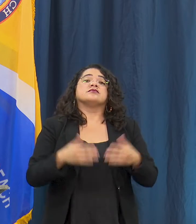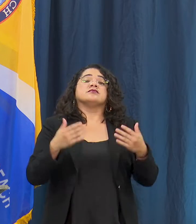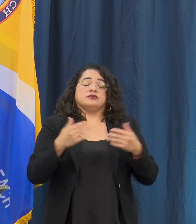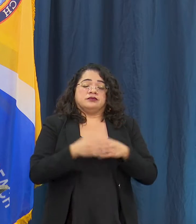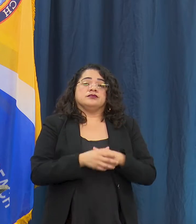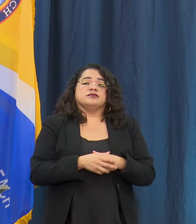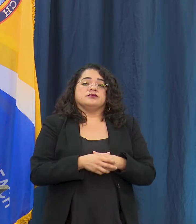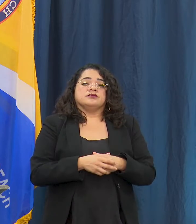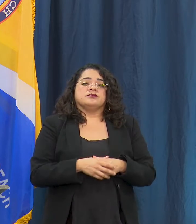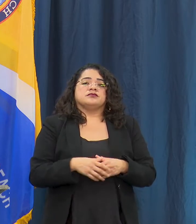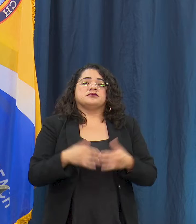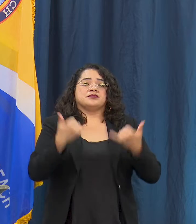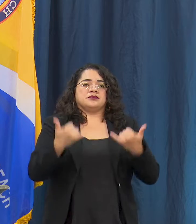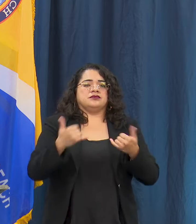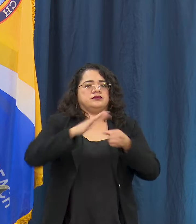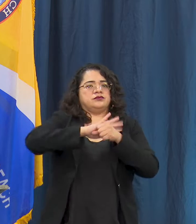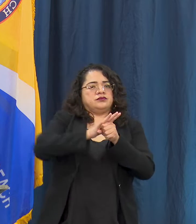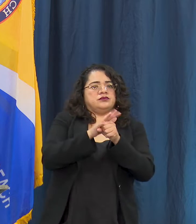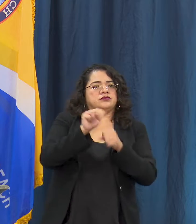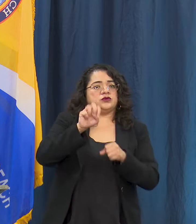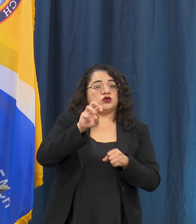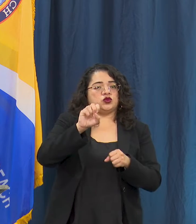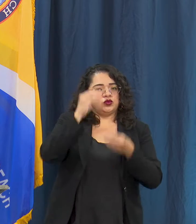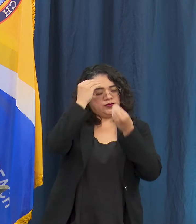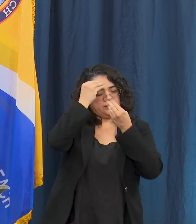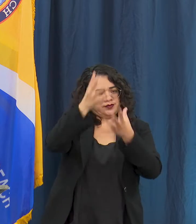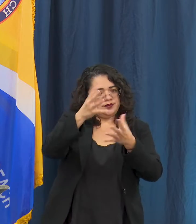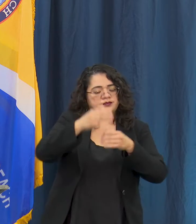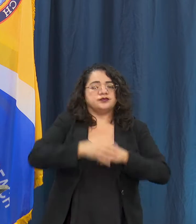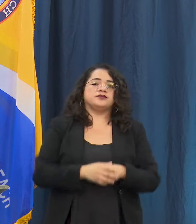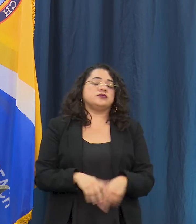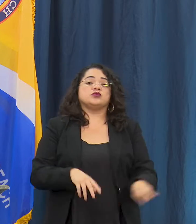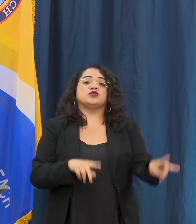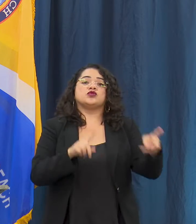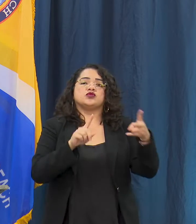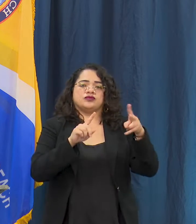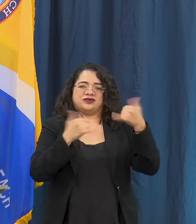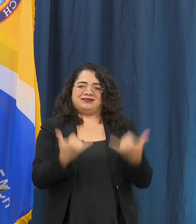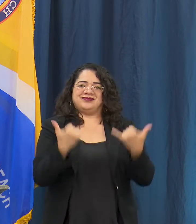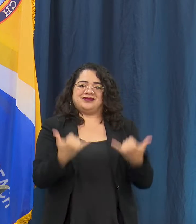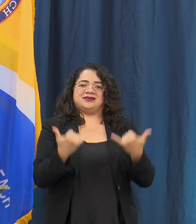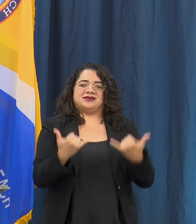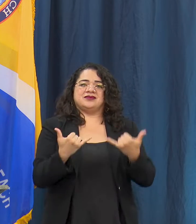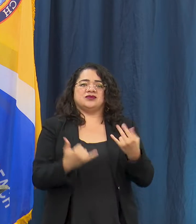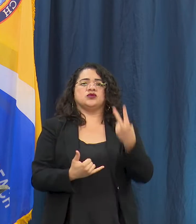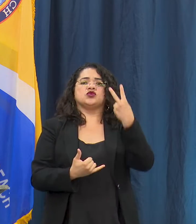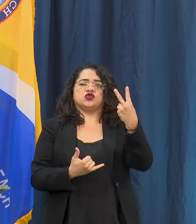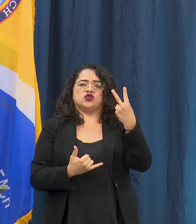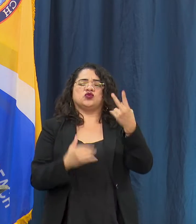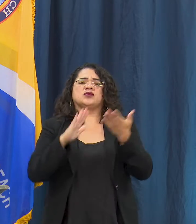saying first that today we had two very peaceful protests happened in Long Beach